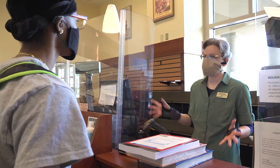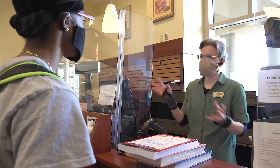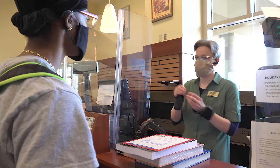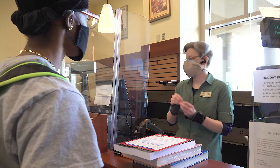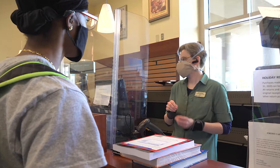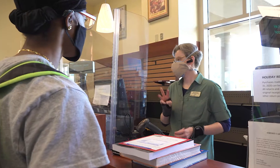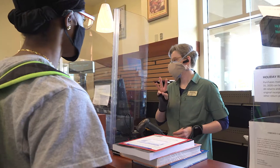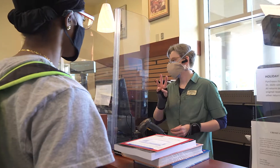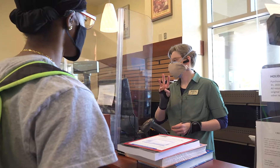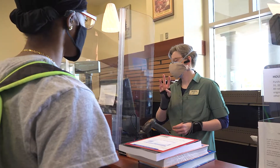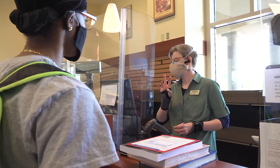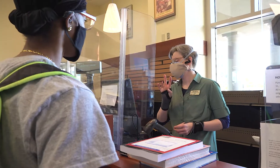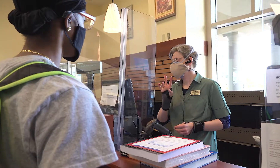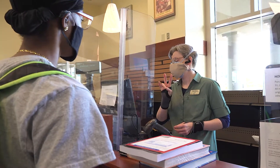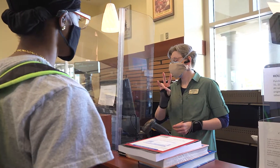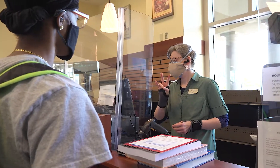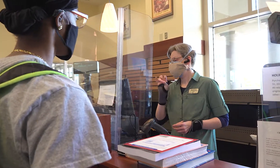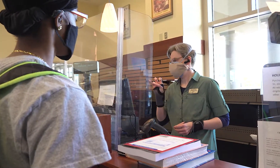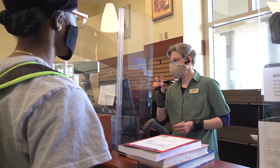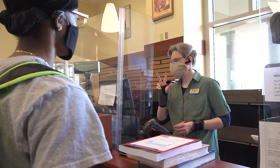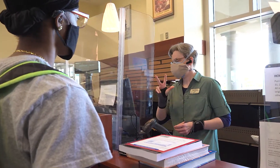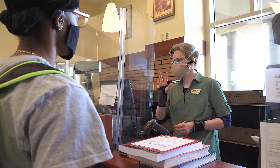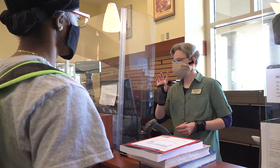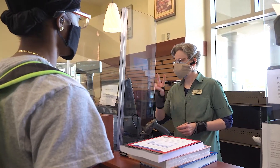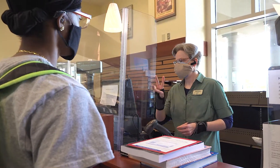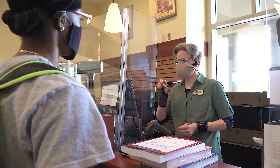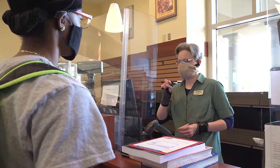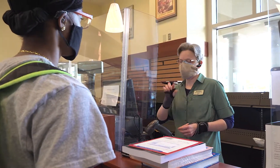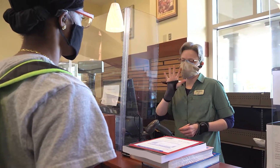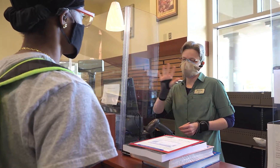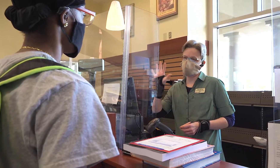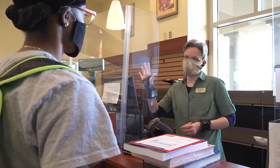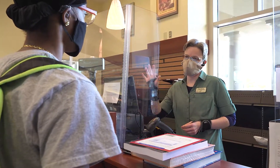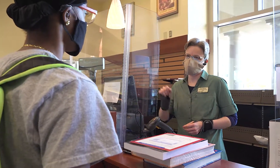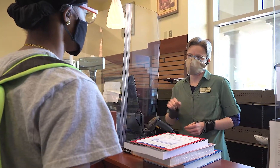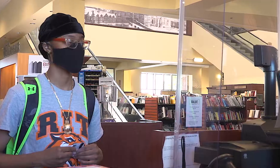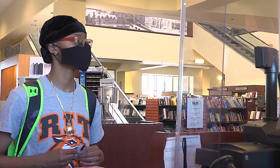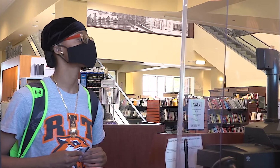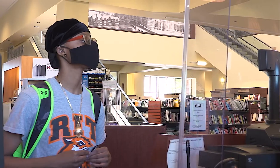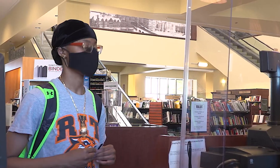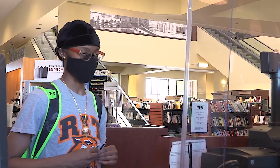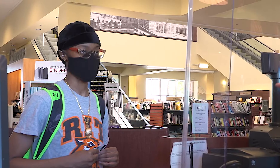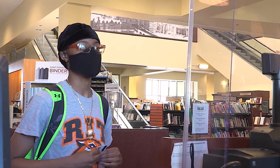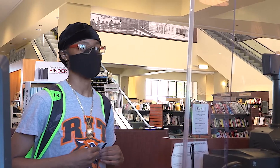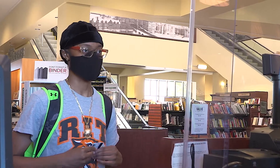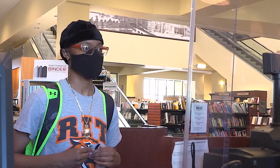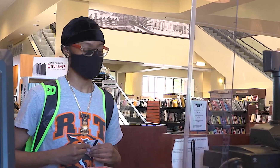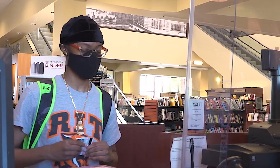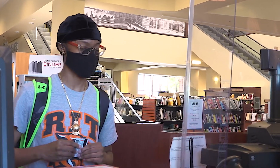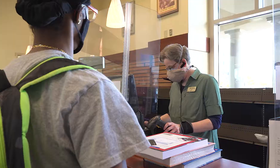YOUR TOTAL IS $737.55. OK. SURE.